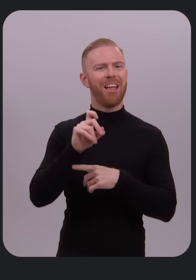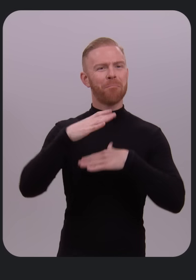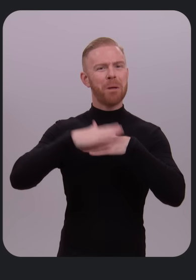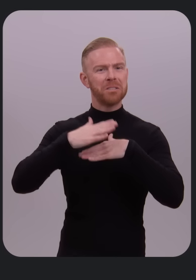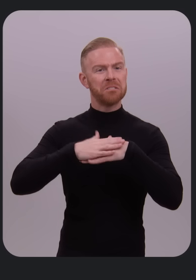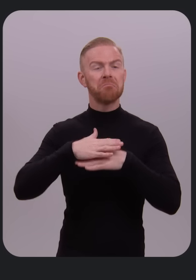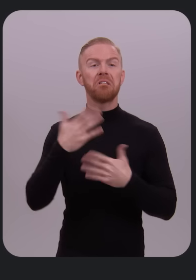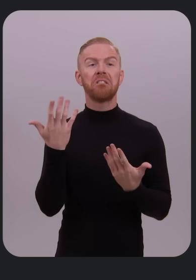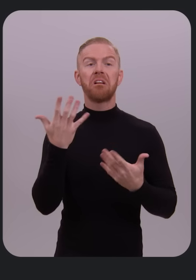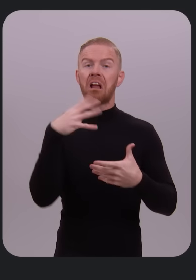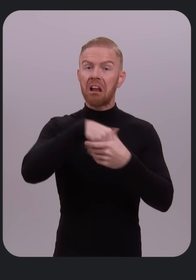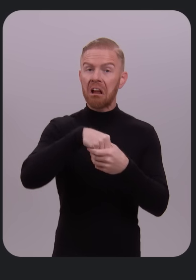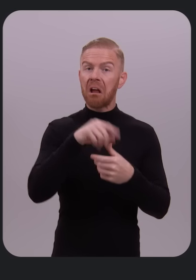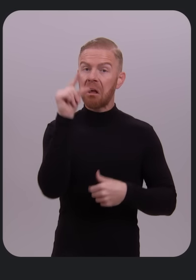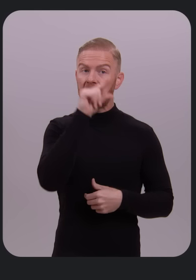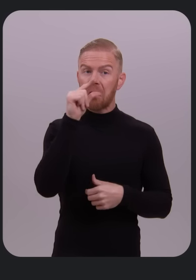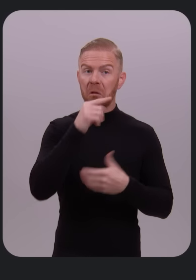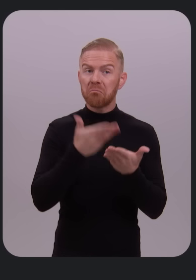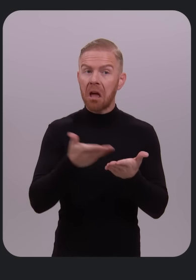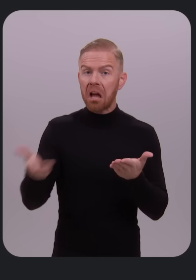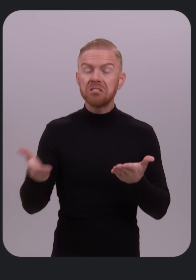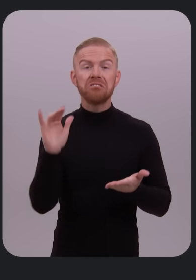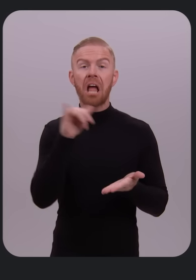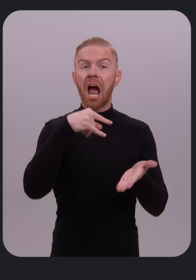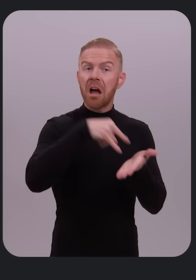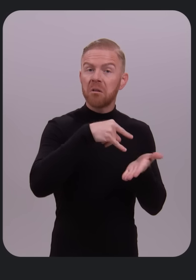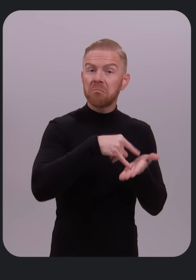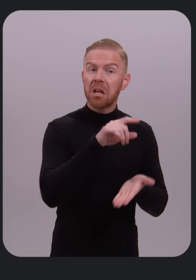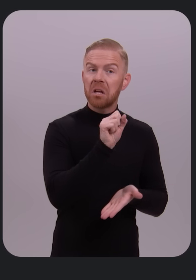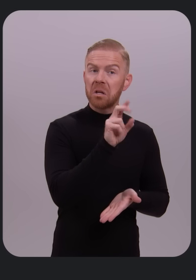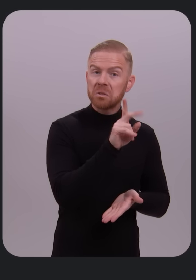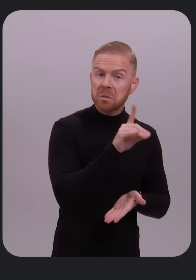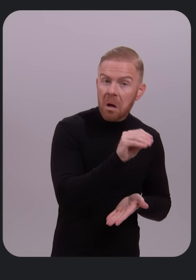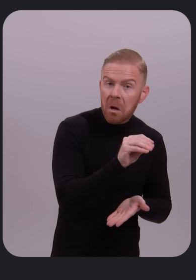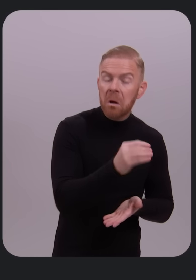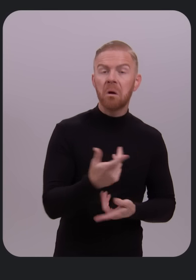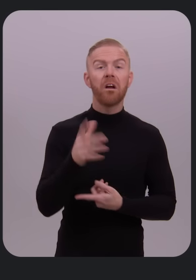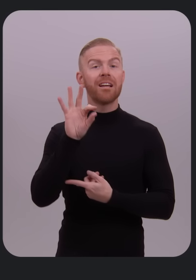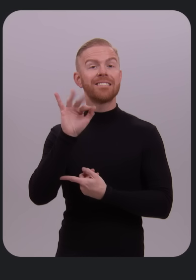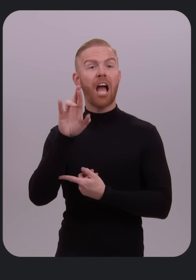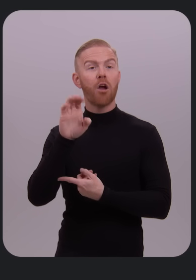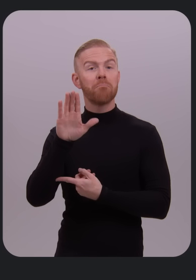and in Google products like Android Studio, Firebase Studio,